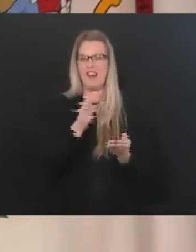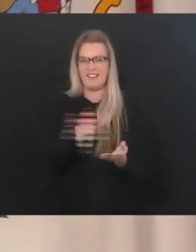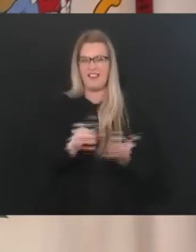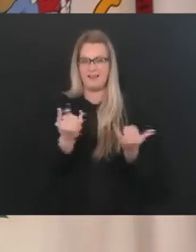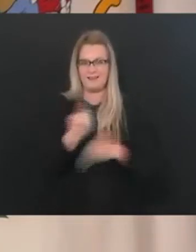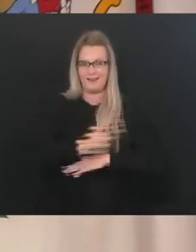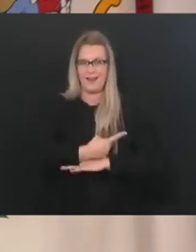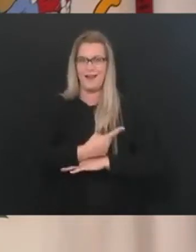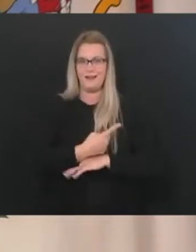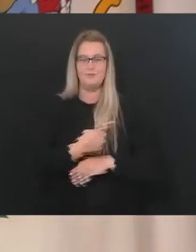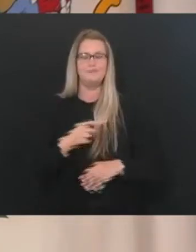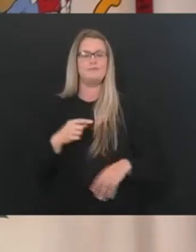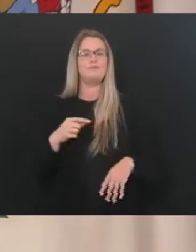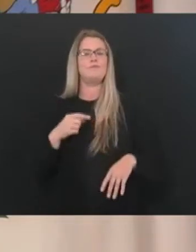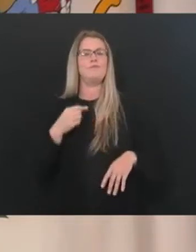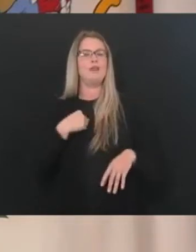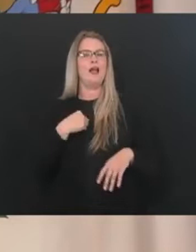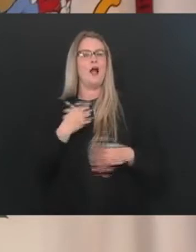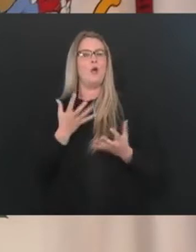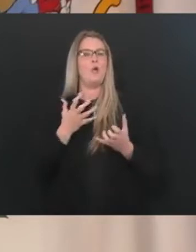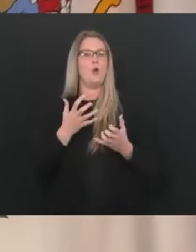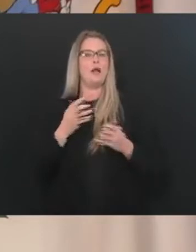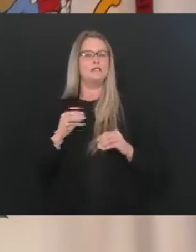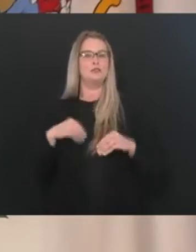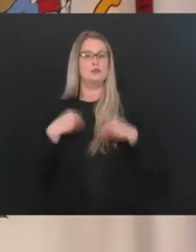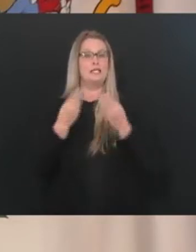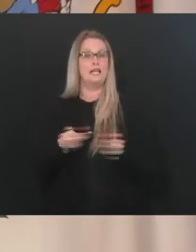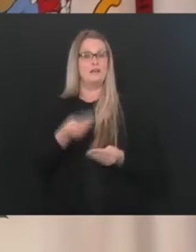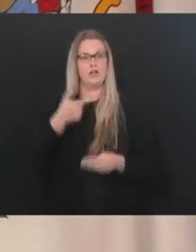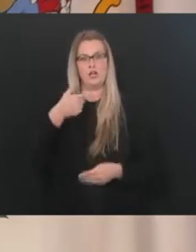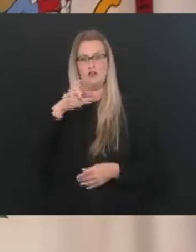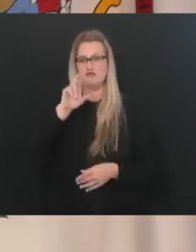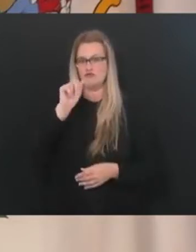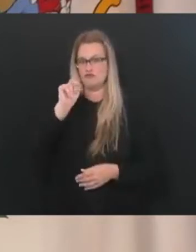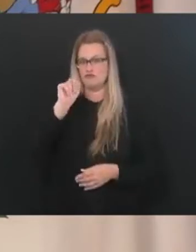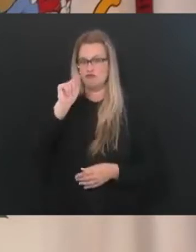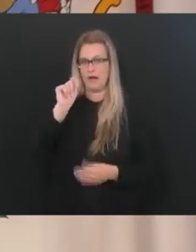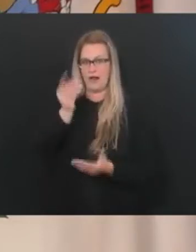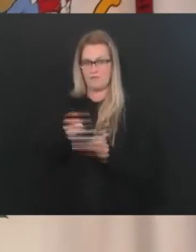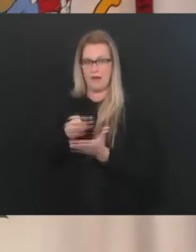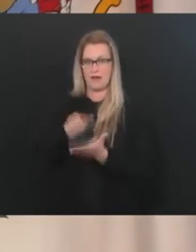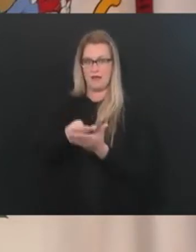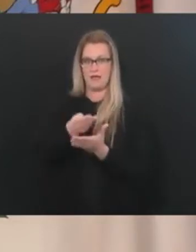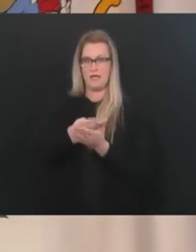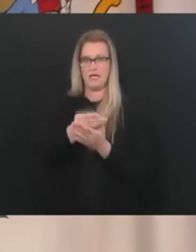AND I'M REALLY HAPPY TO BE ABLE TO DO THAT AND DO THAT TODAY.